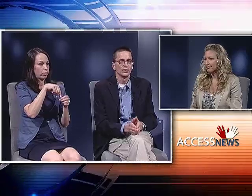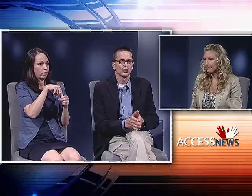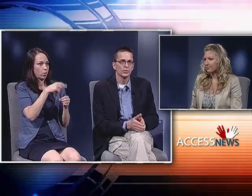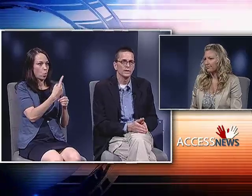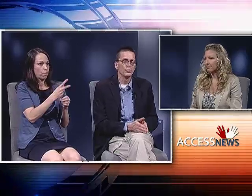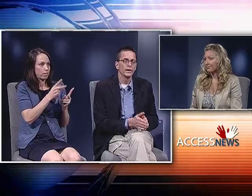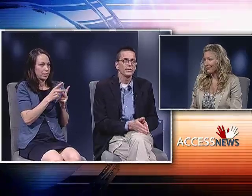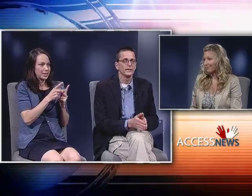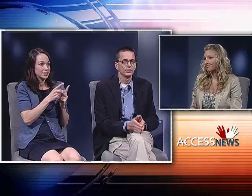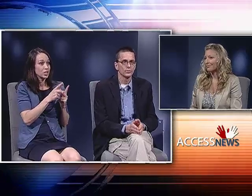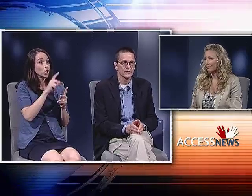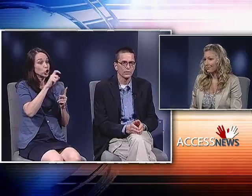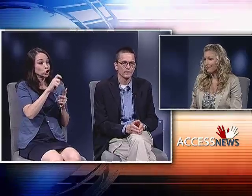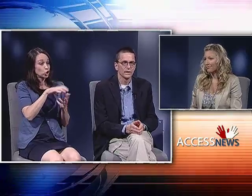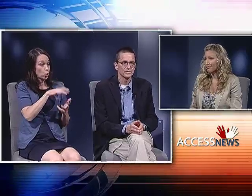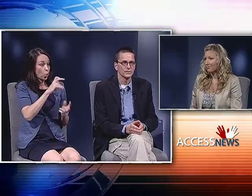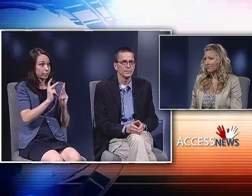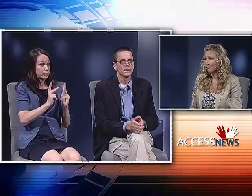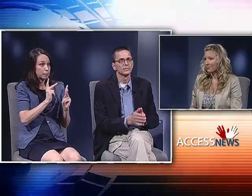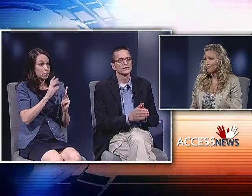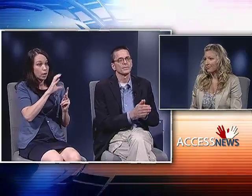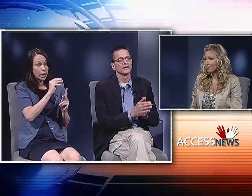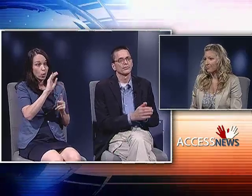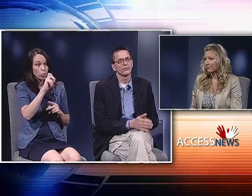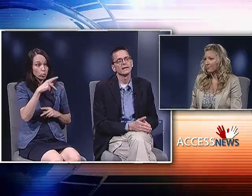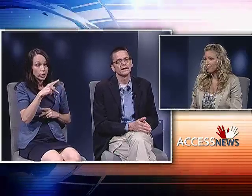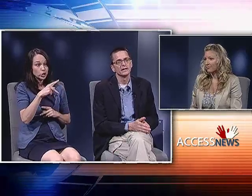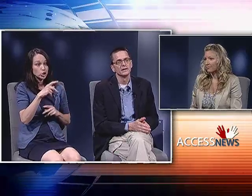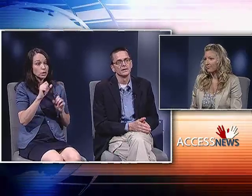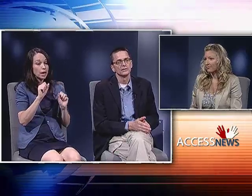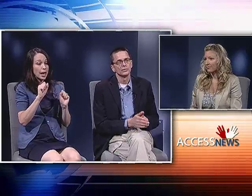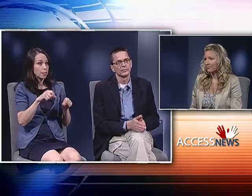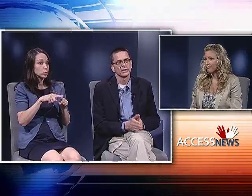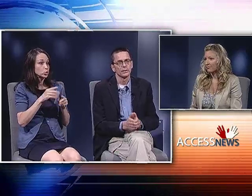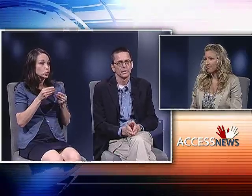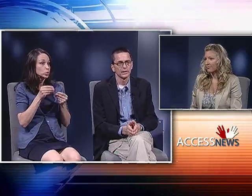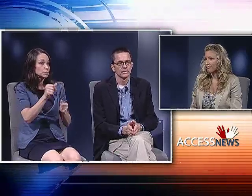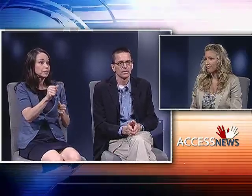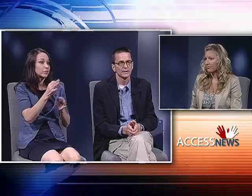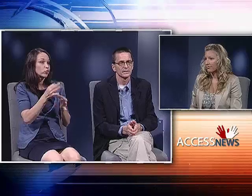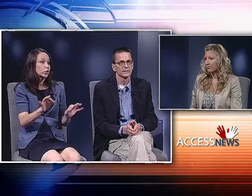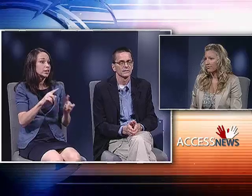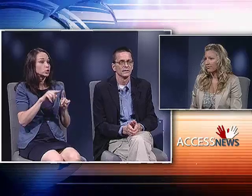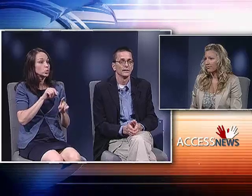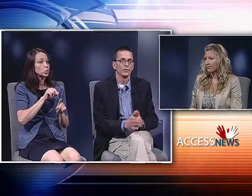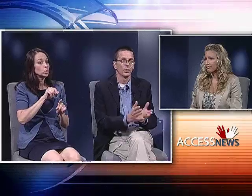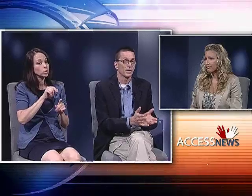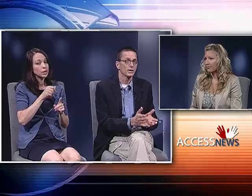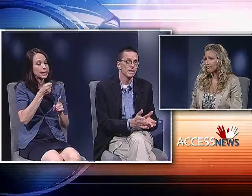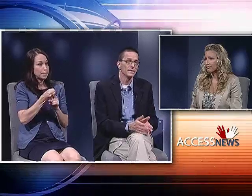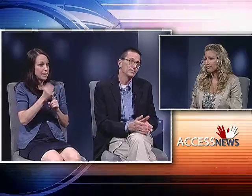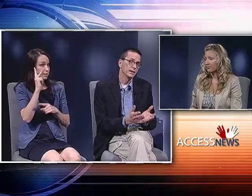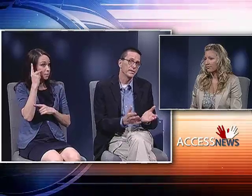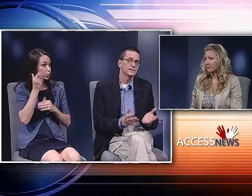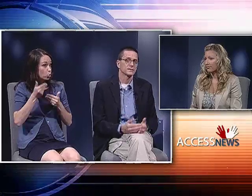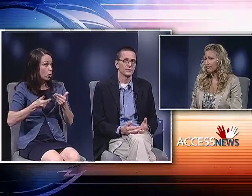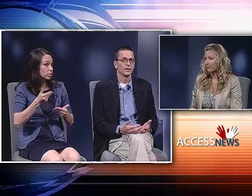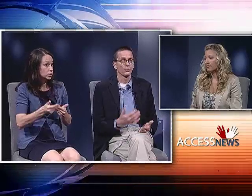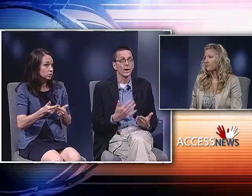Should wealthy individuals and corporations be able to spend freely to affect the political process? One argument is, well that's their right.